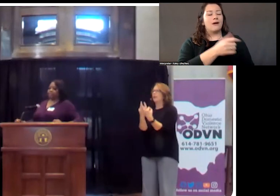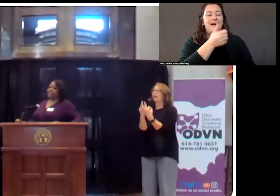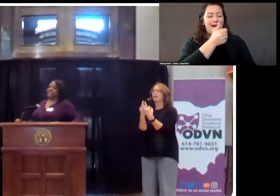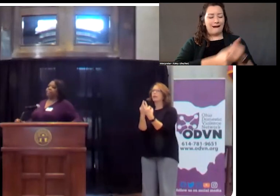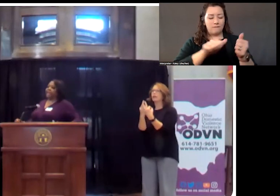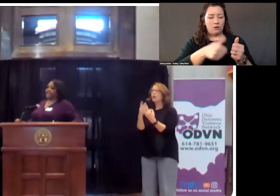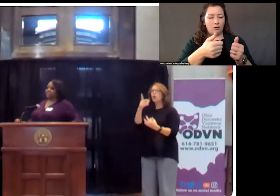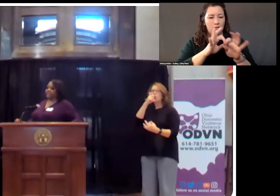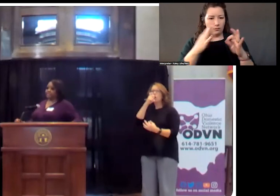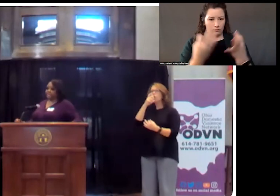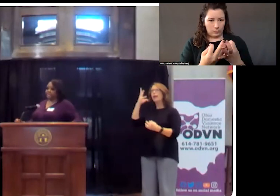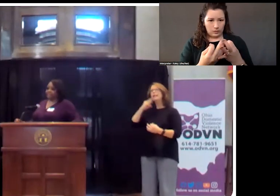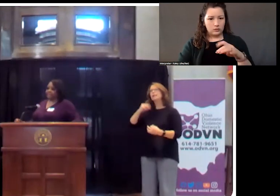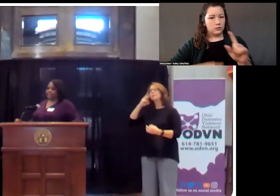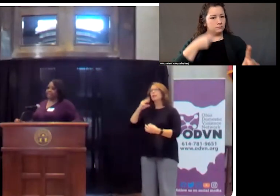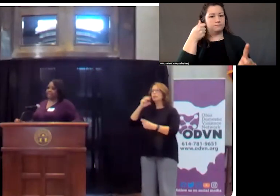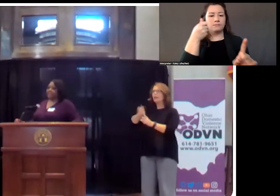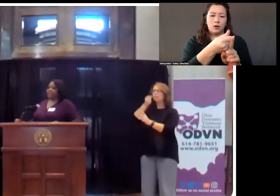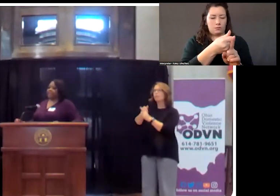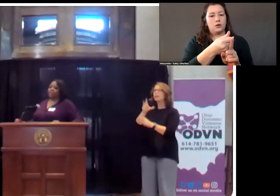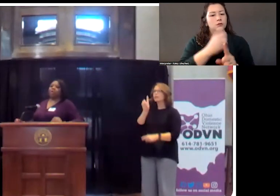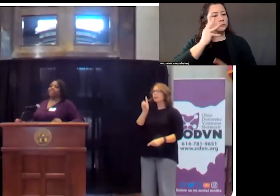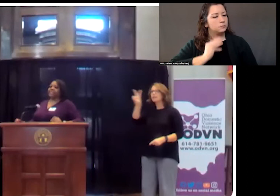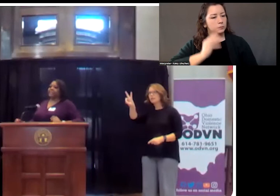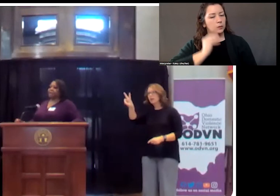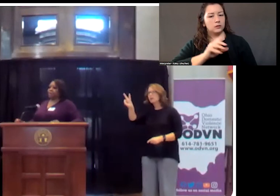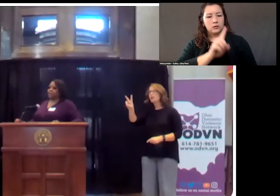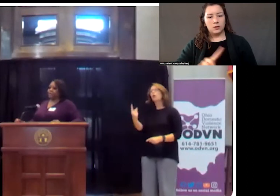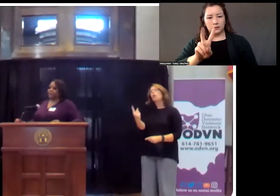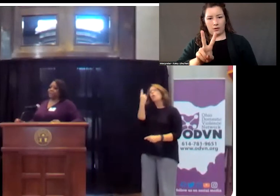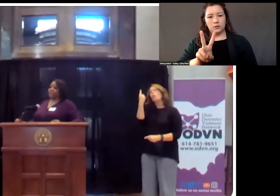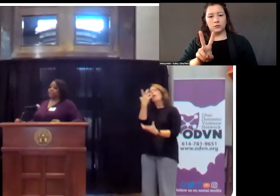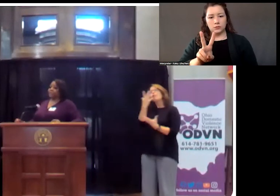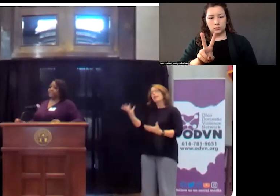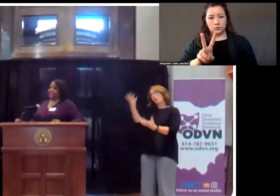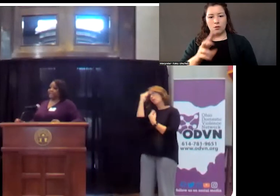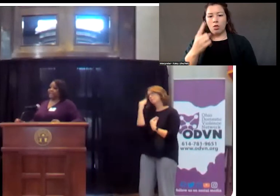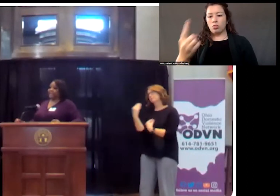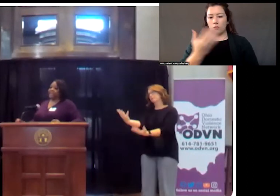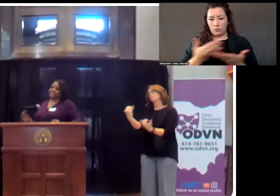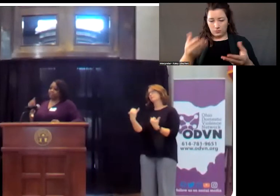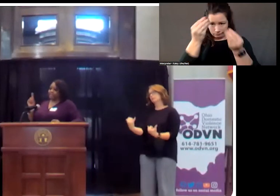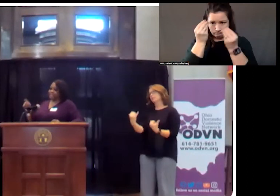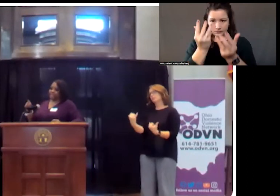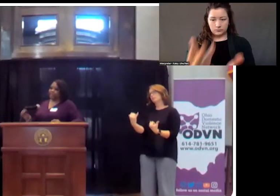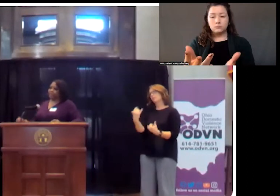been impacted by domestic violence, the one thing that I want you to know today is that we see you.